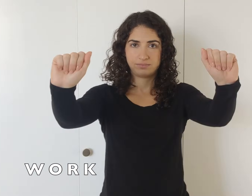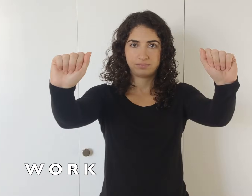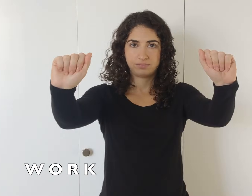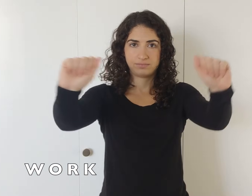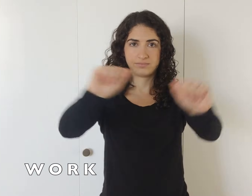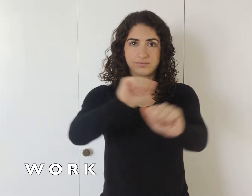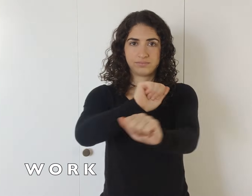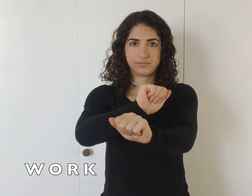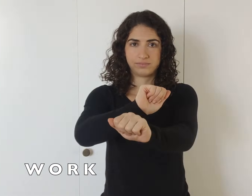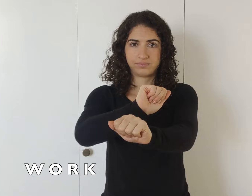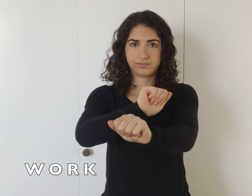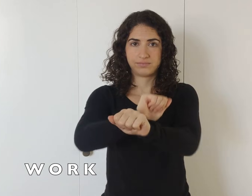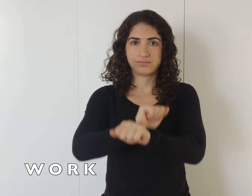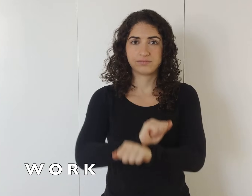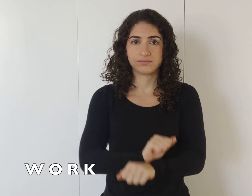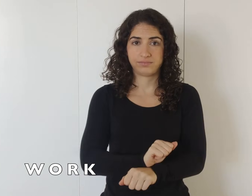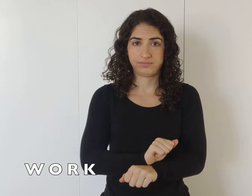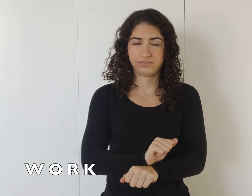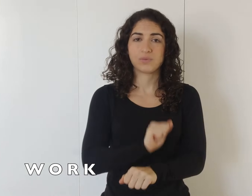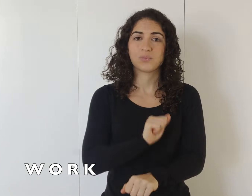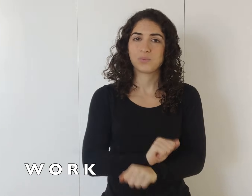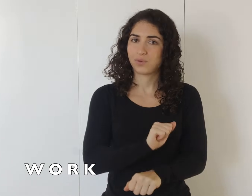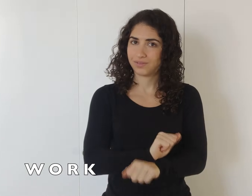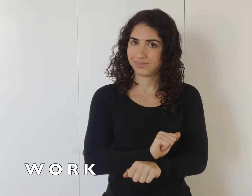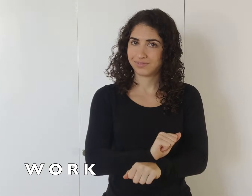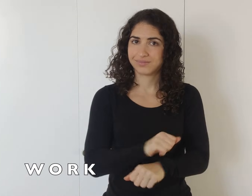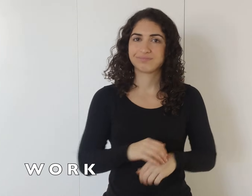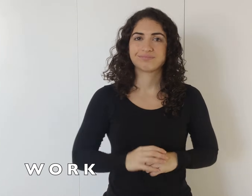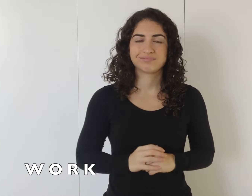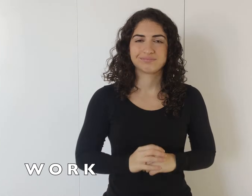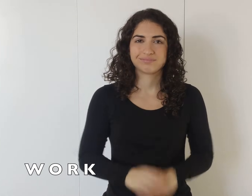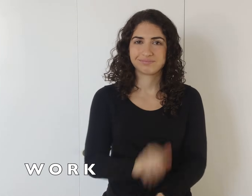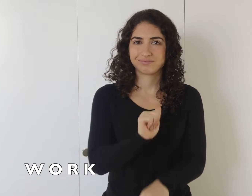The "A" handshapes cross at the wrist. WORK.